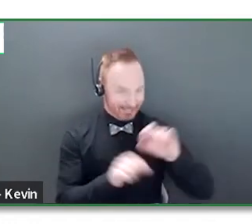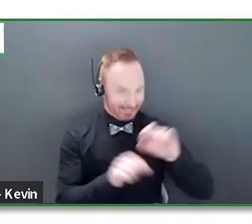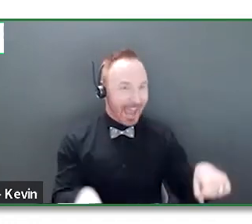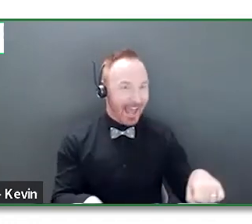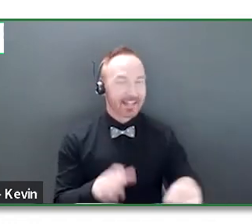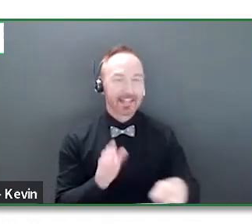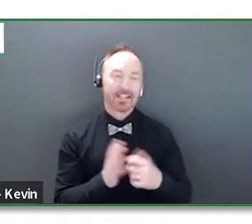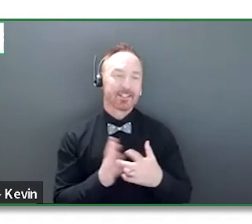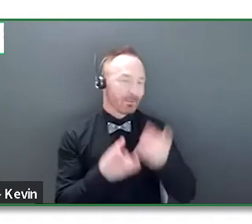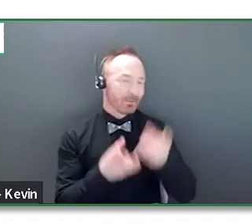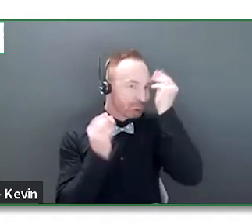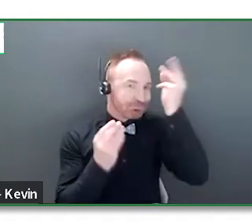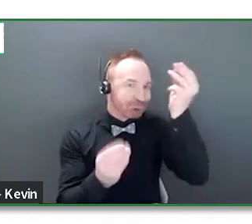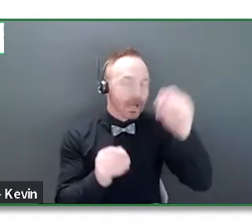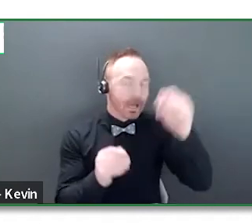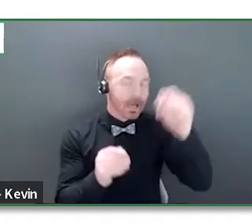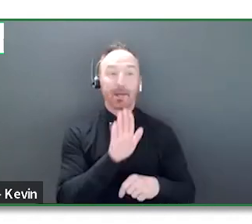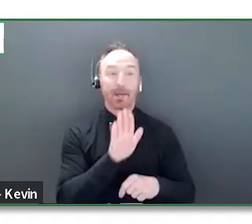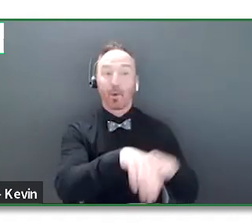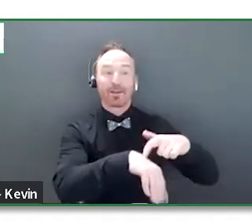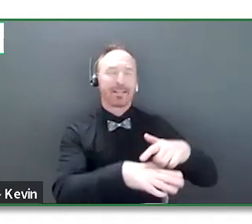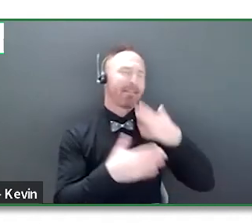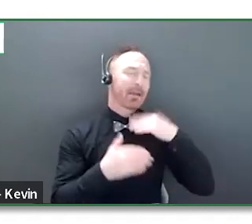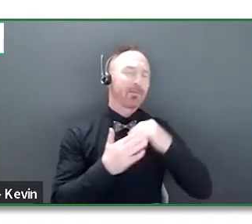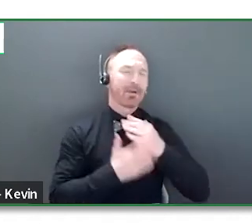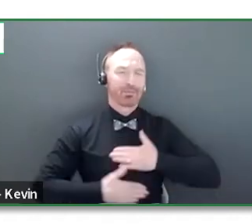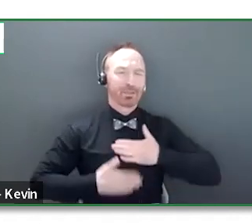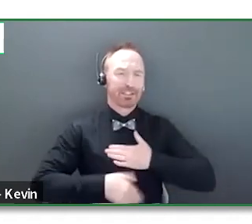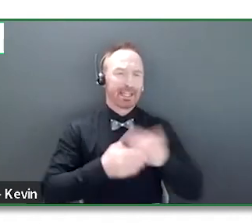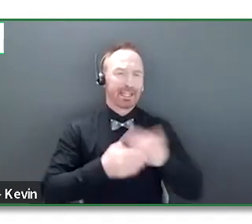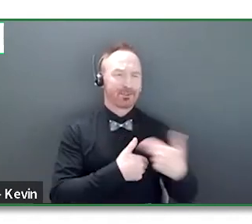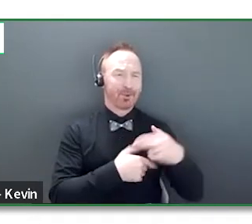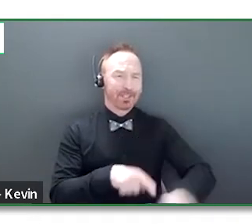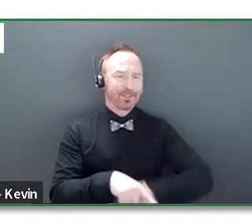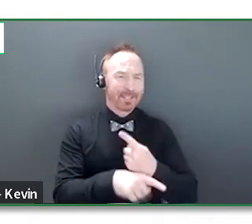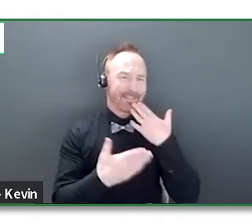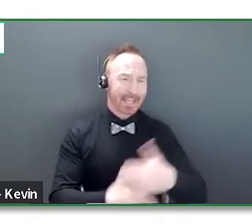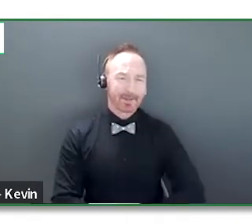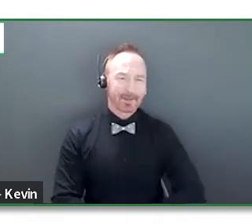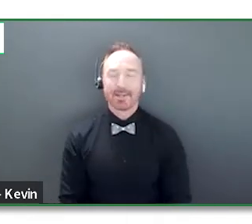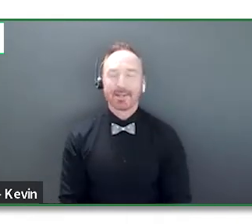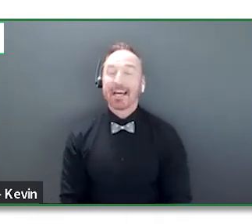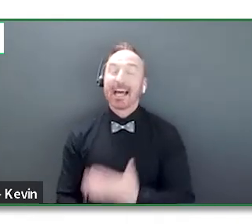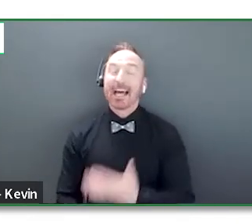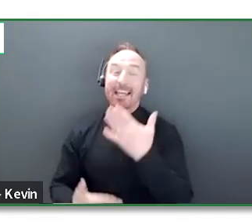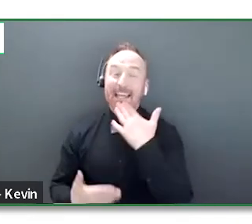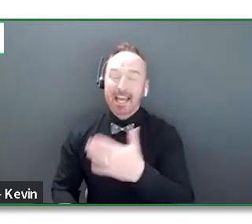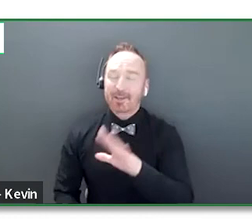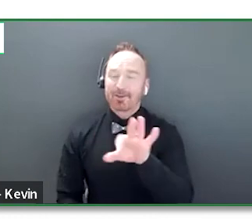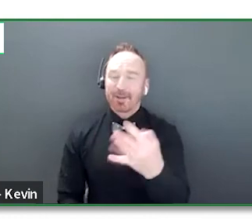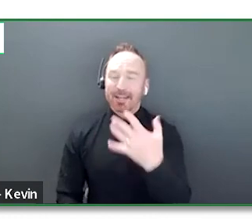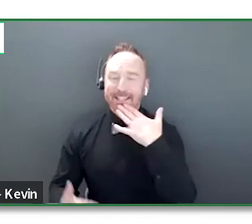really appreciate having having you guys here today. Merci.